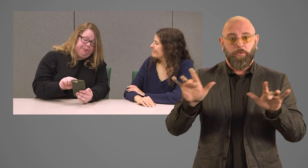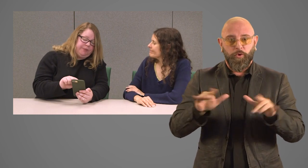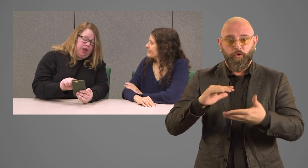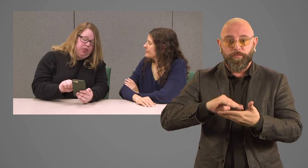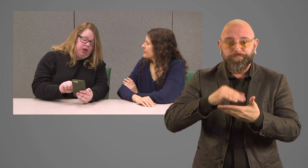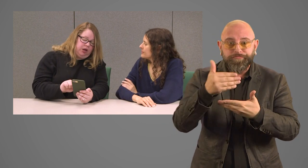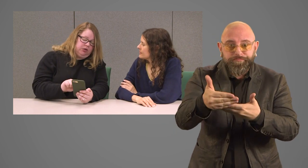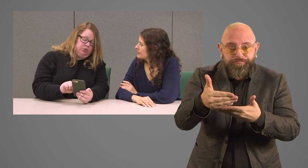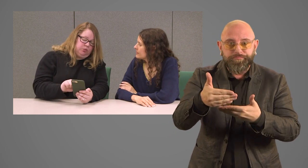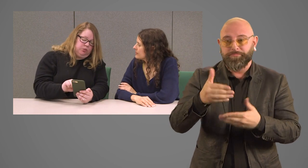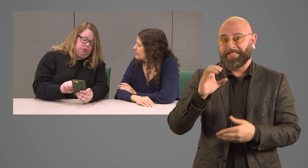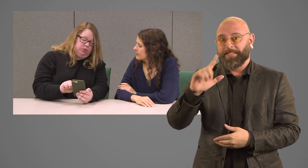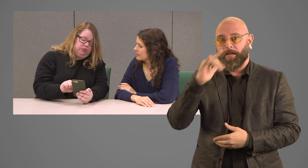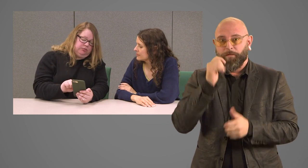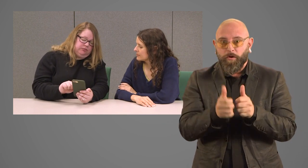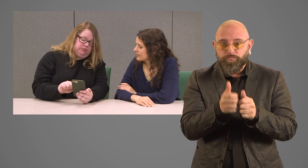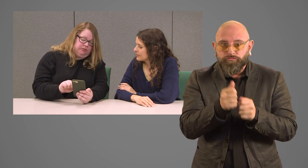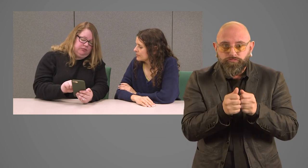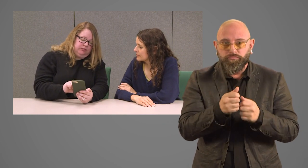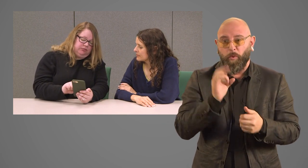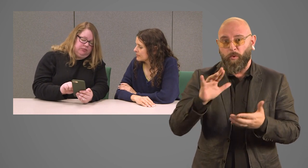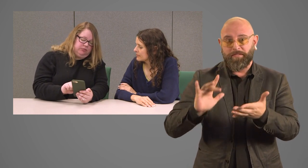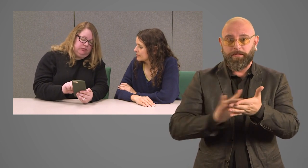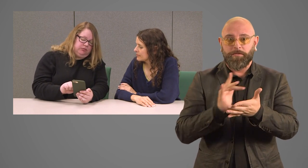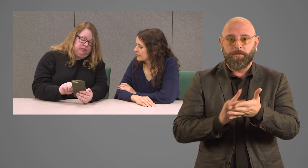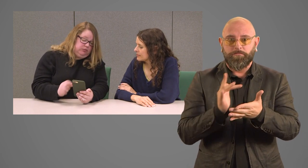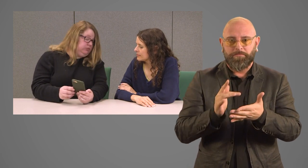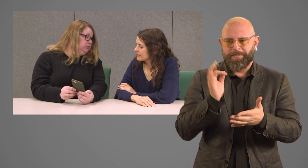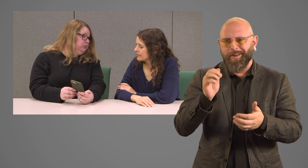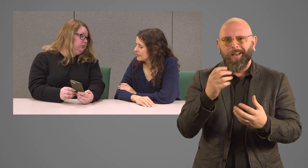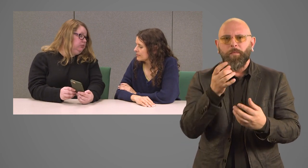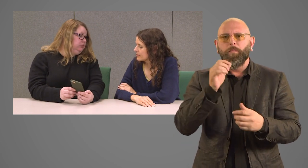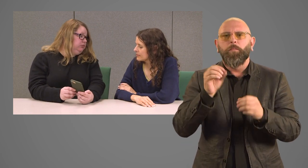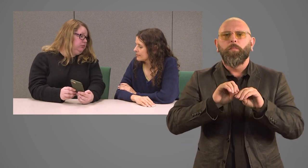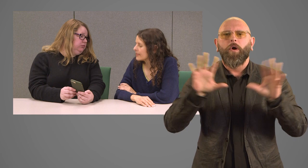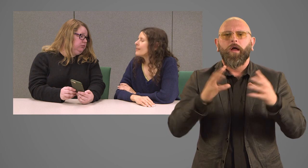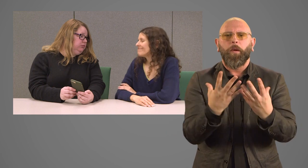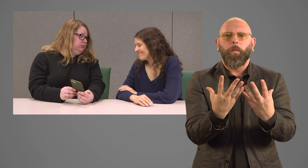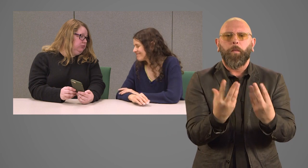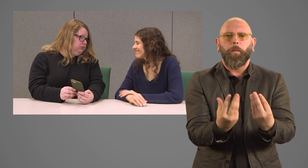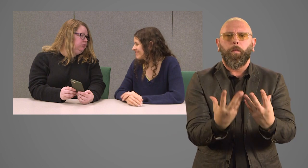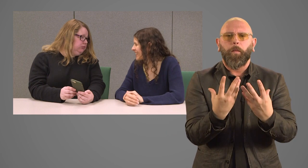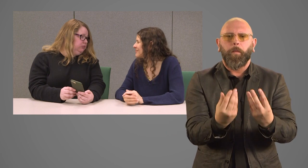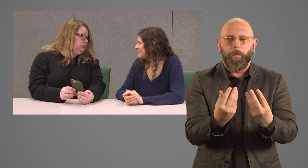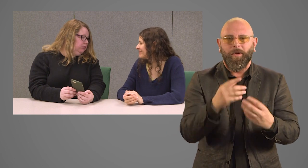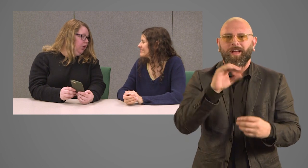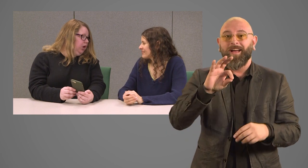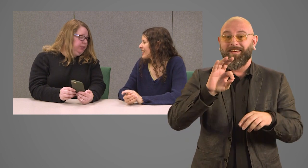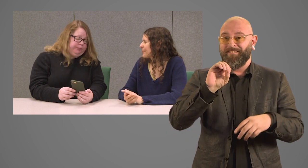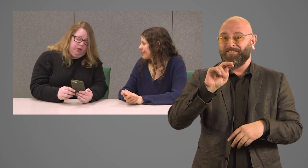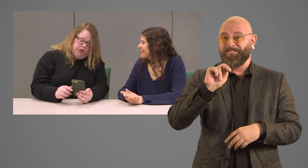When possible, use a computer, cell phone or mobile device so you can adjust the brightness,